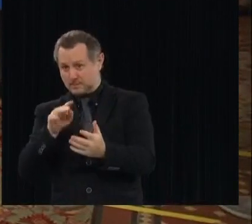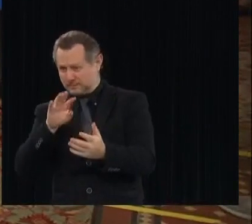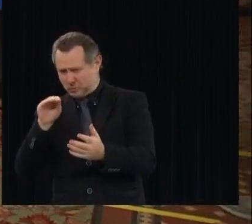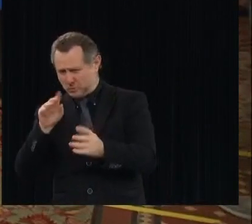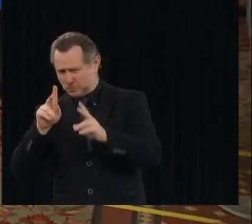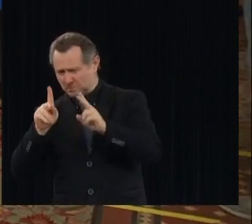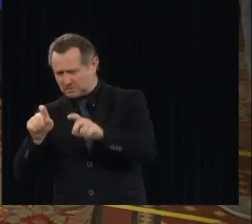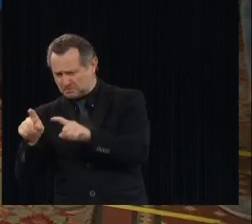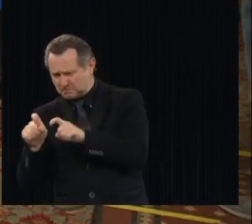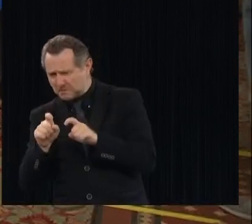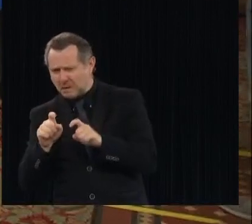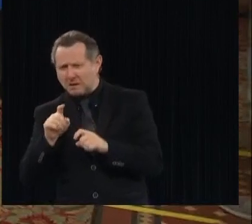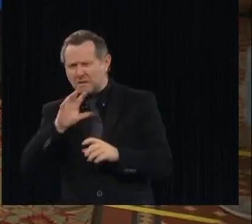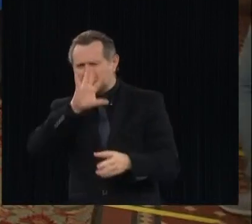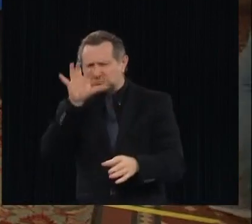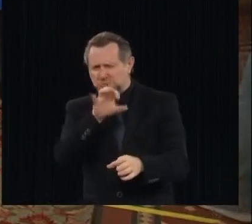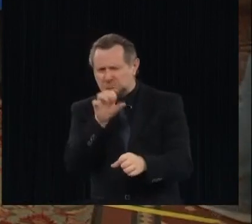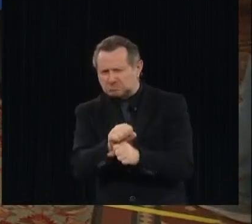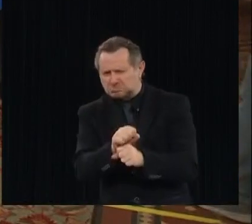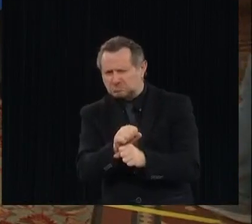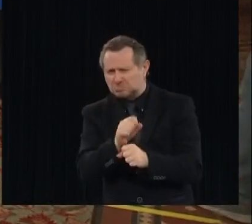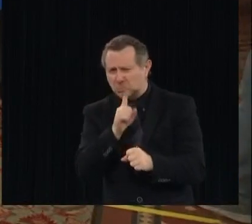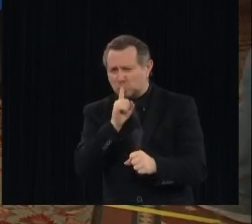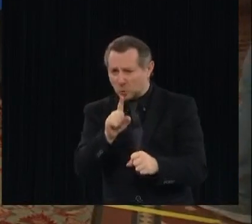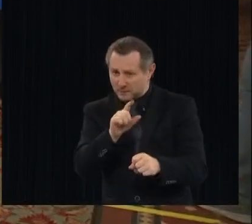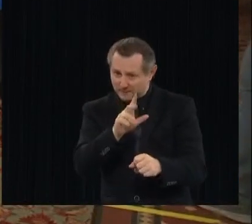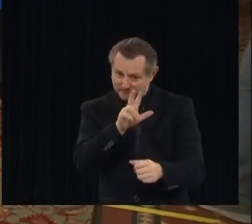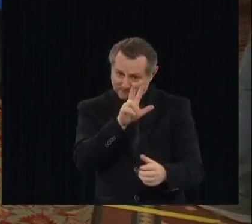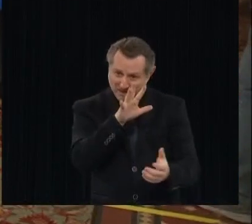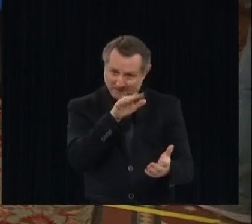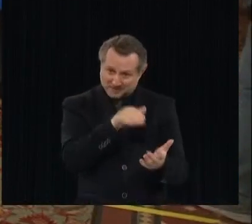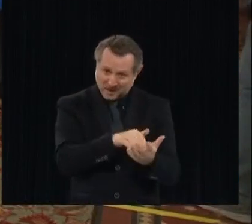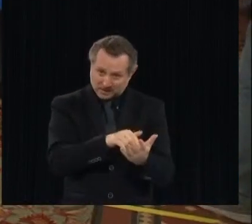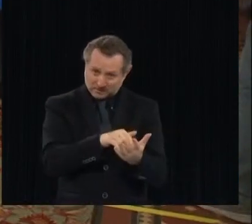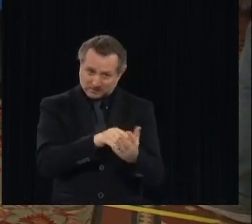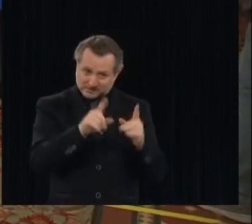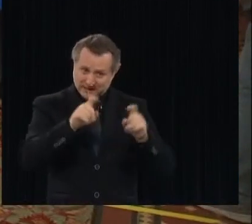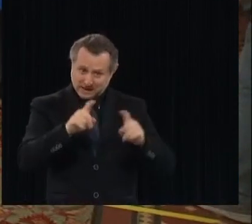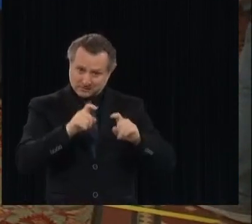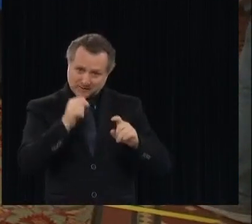NURSING HOME QUESTION, IN ADDITION TO THOSE 40,000 A DAY